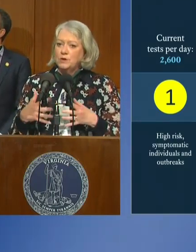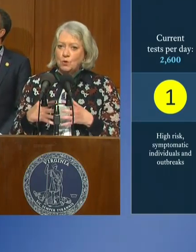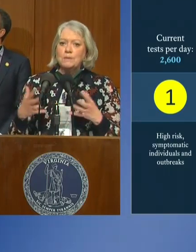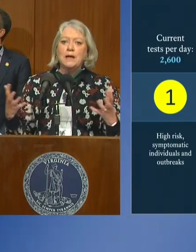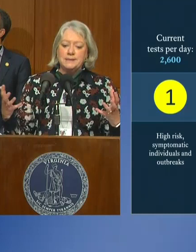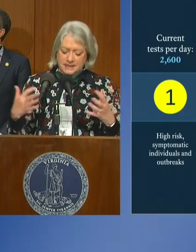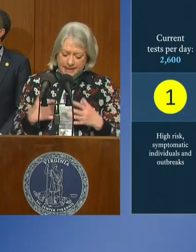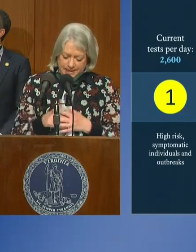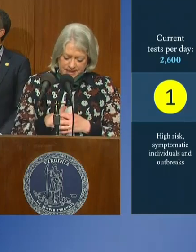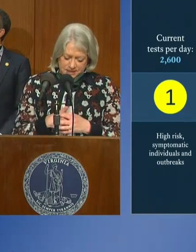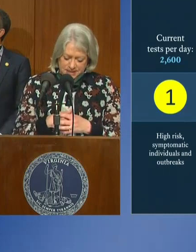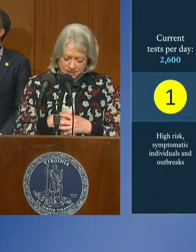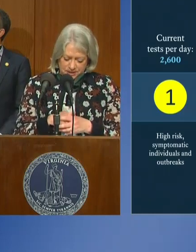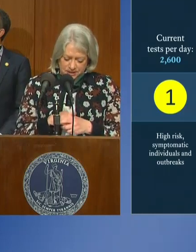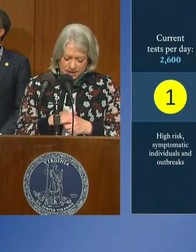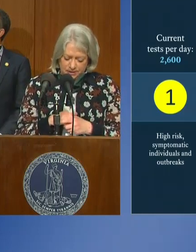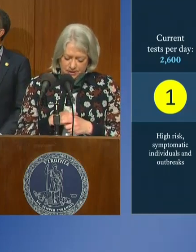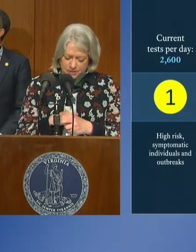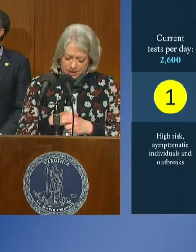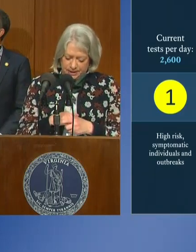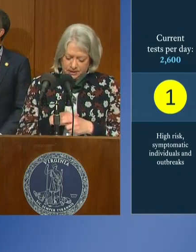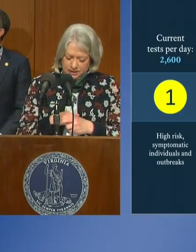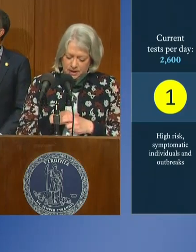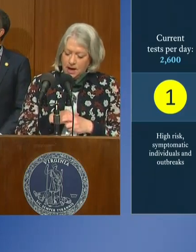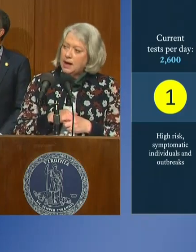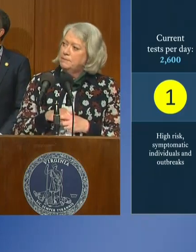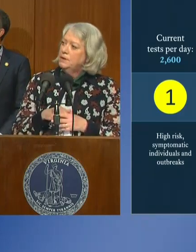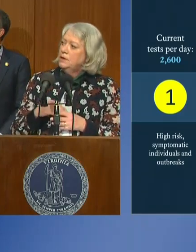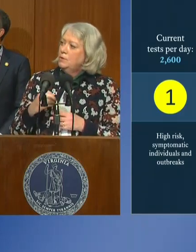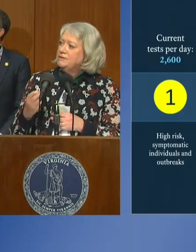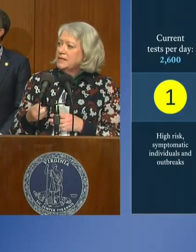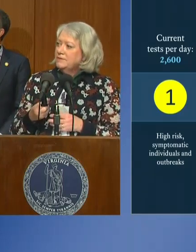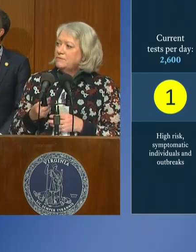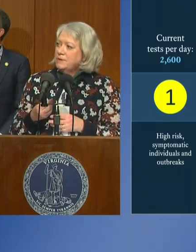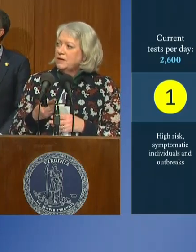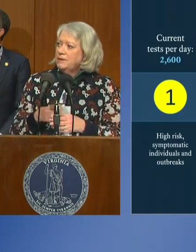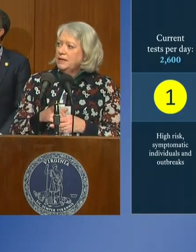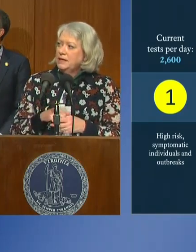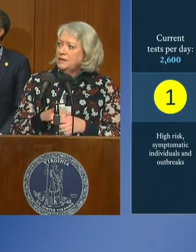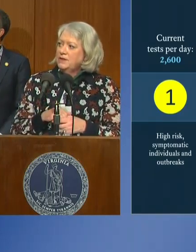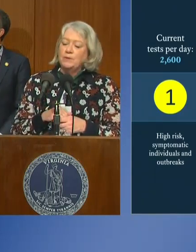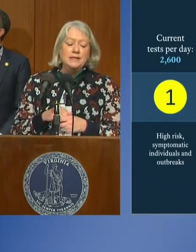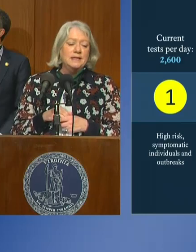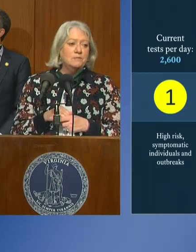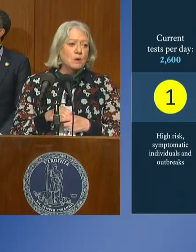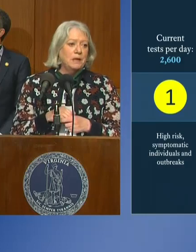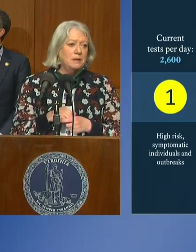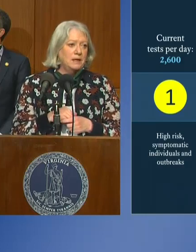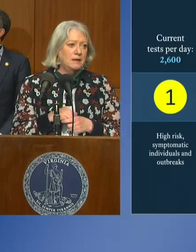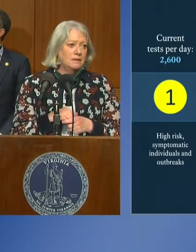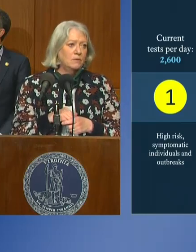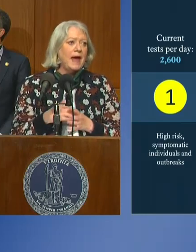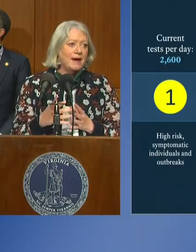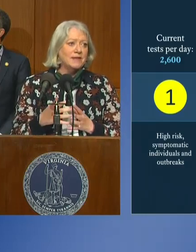OFFICES. OR PROVIDE TESTING AVAILABILITY FOR THEM. SO WE'RE NORMALIZING GETTING TESTING OUT